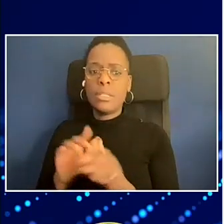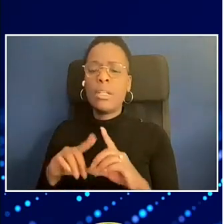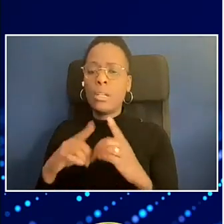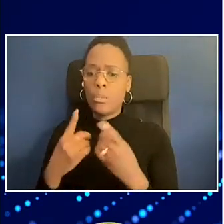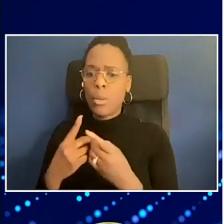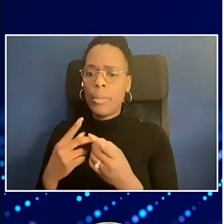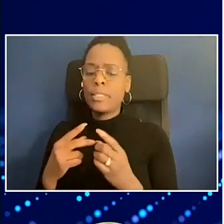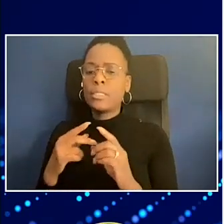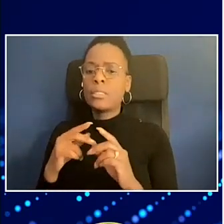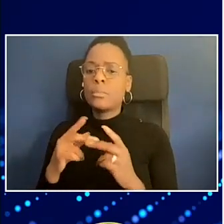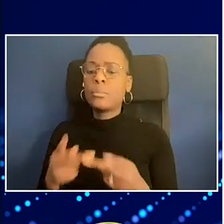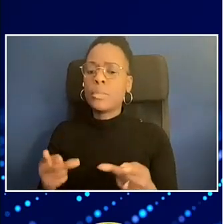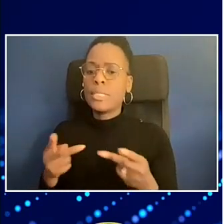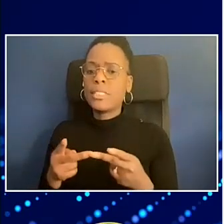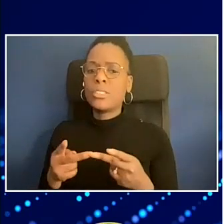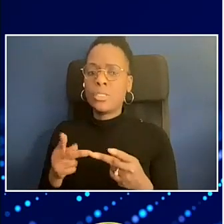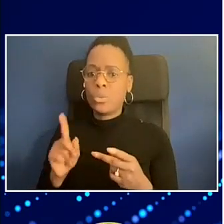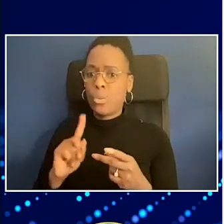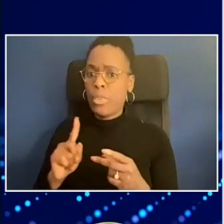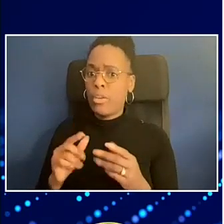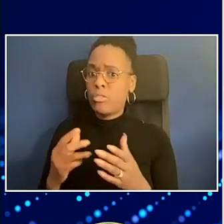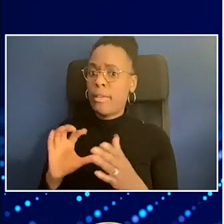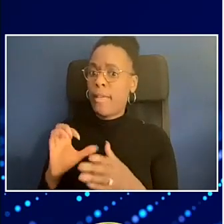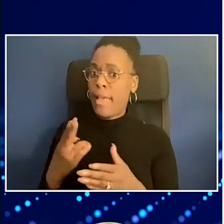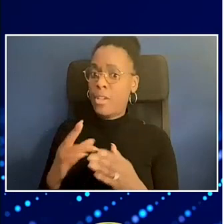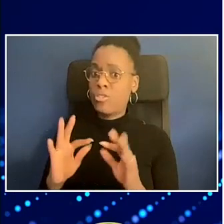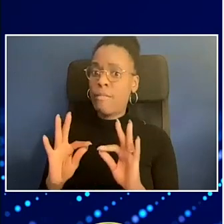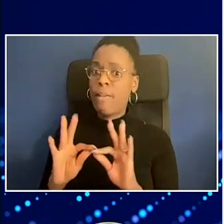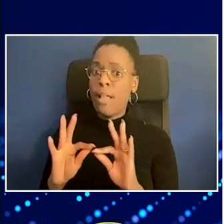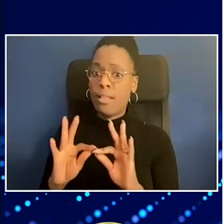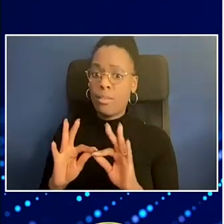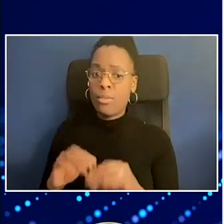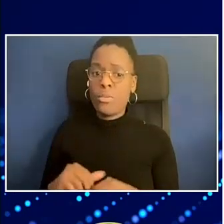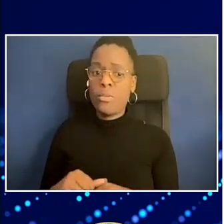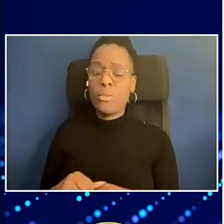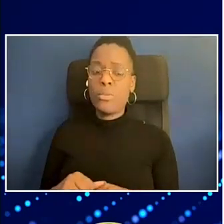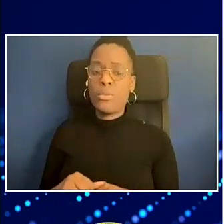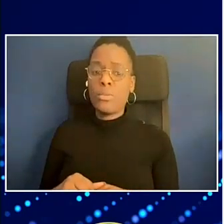value there, where there's cash value, that, you know, giving that back to the